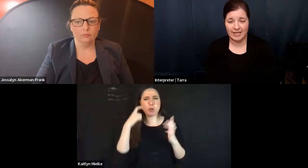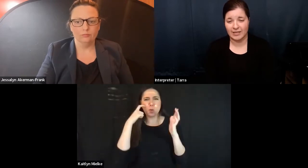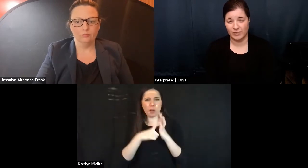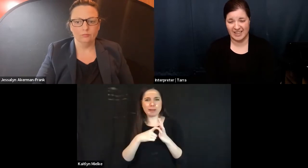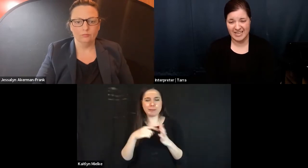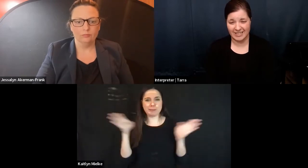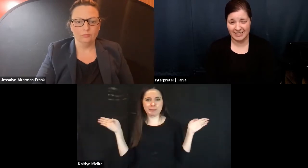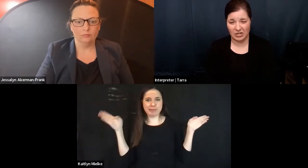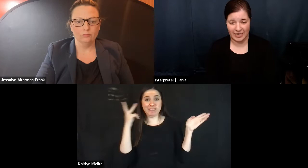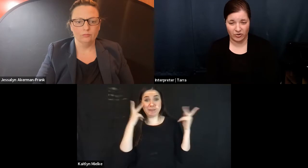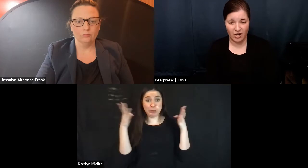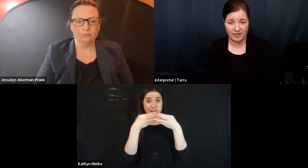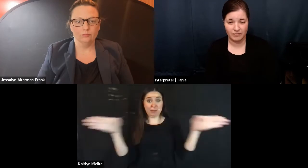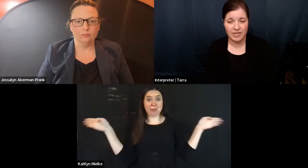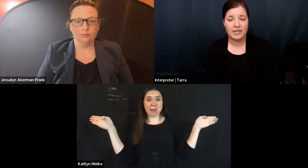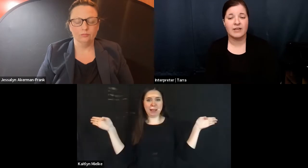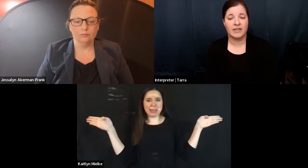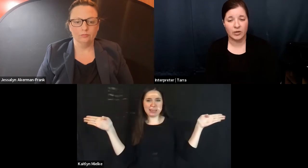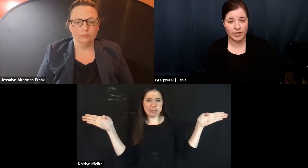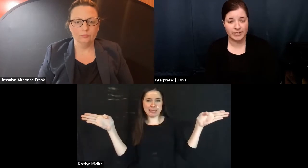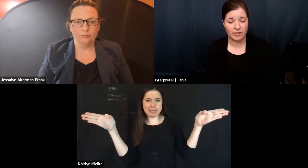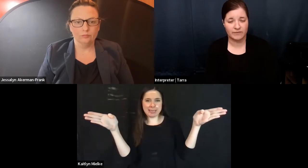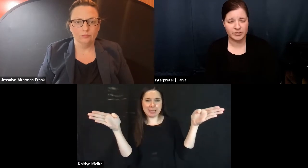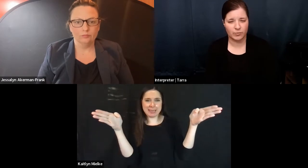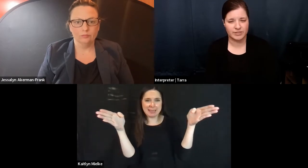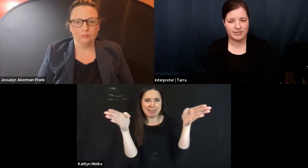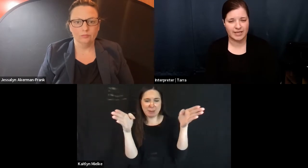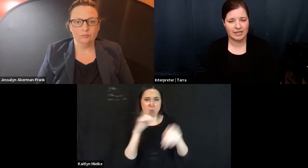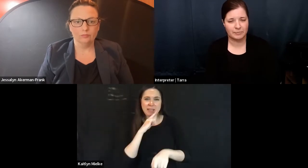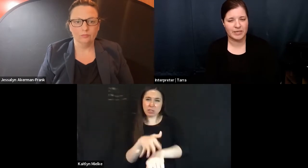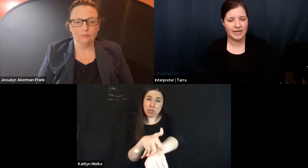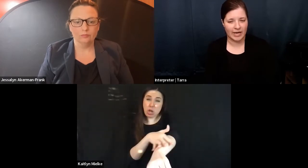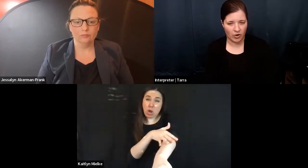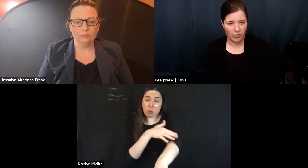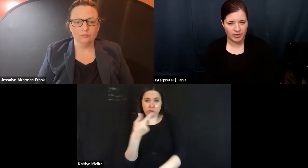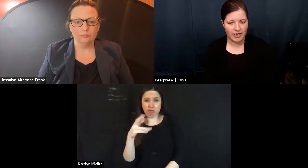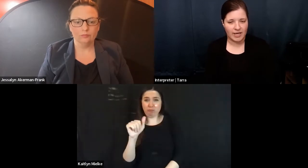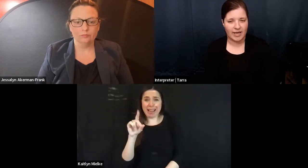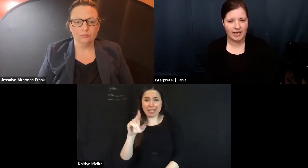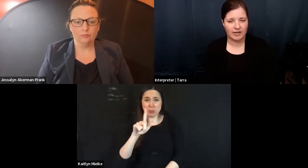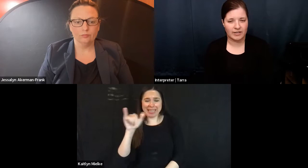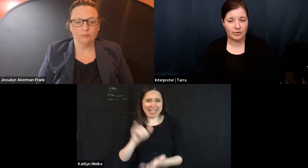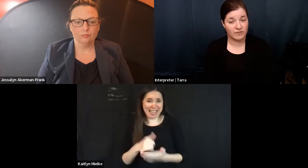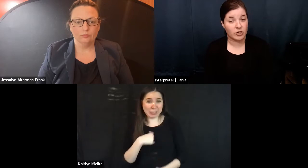And my family can all hear, so some of them, of course, can hear in the dark, and I could not. And, so, we didn't really think it was a thing until later on.